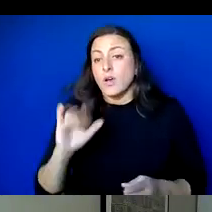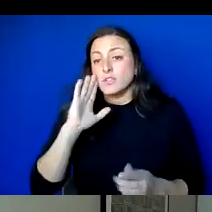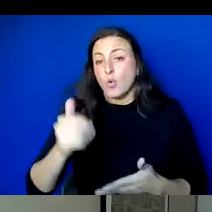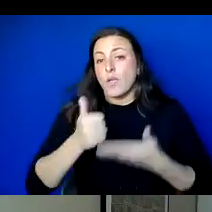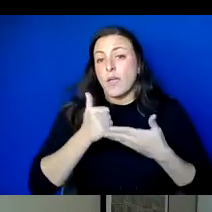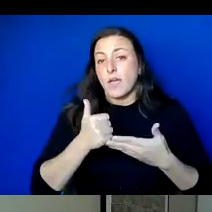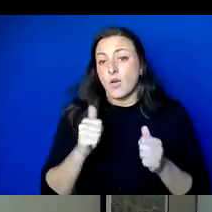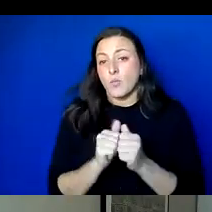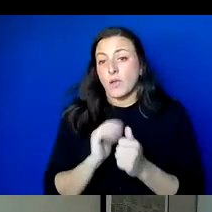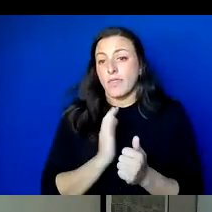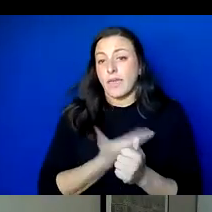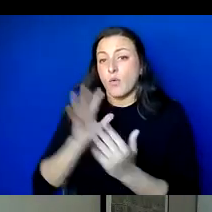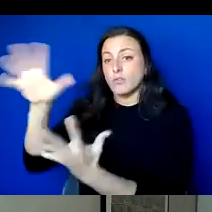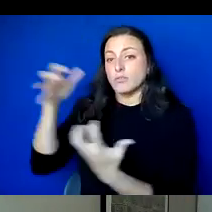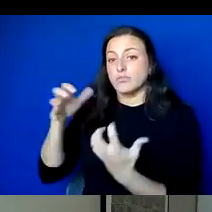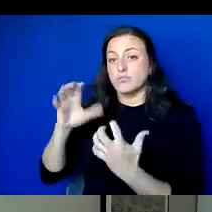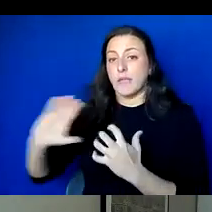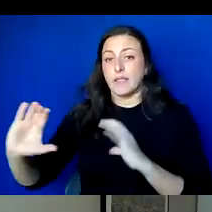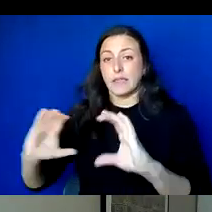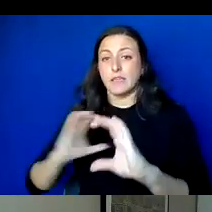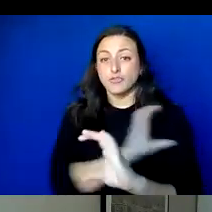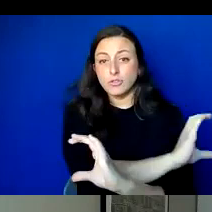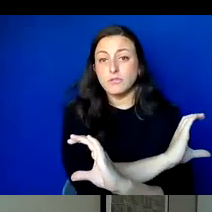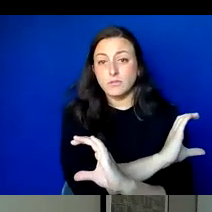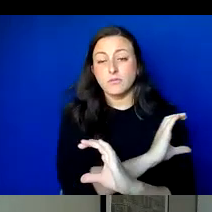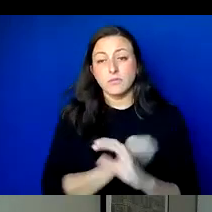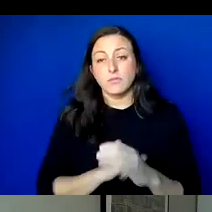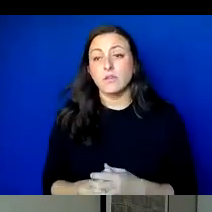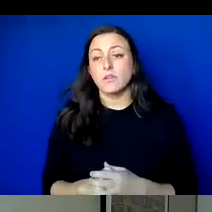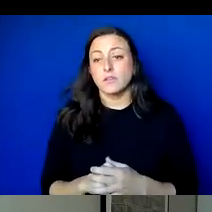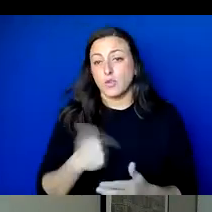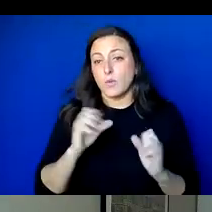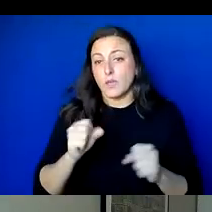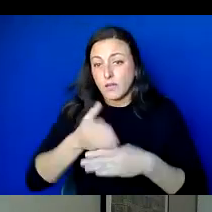will guide our allocation and make sure that we get that done with really the goal of getting that